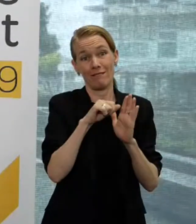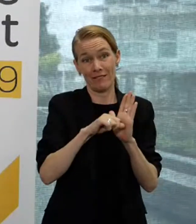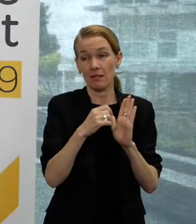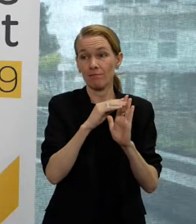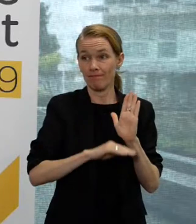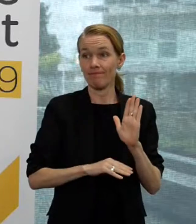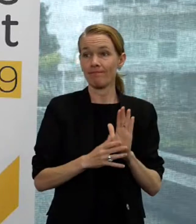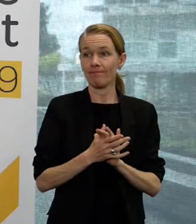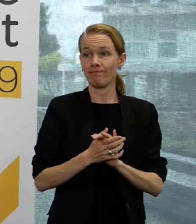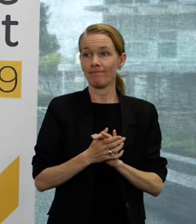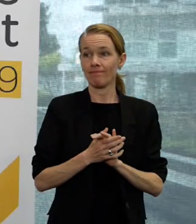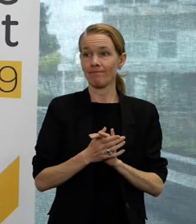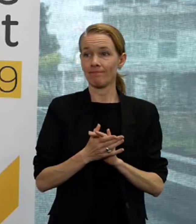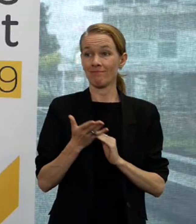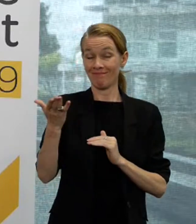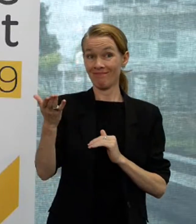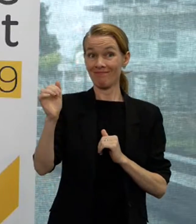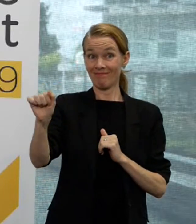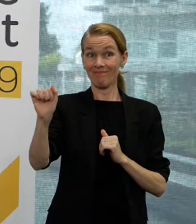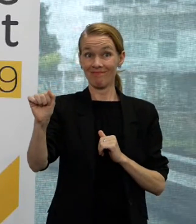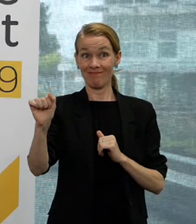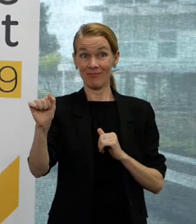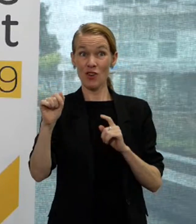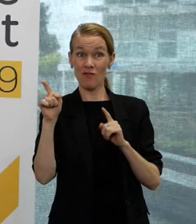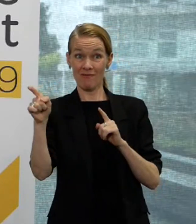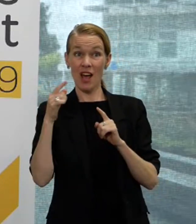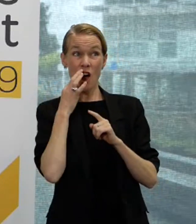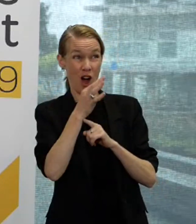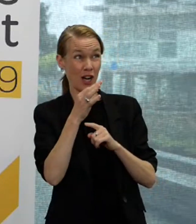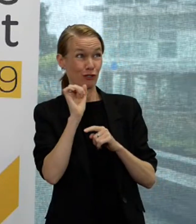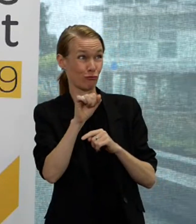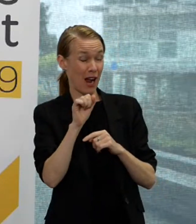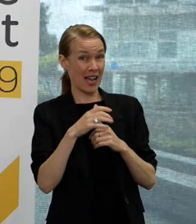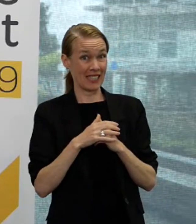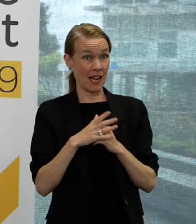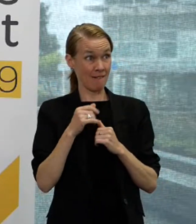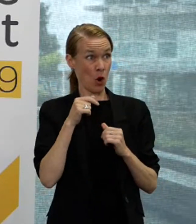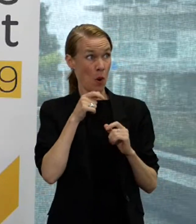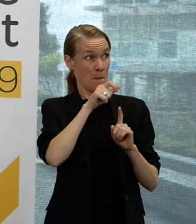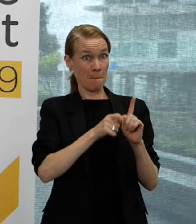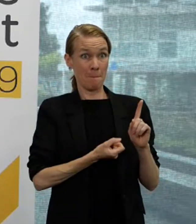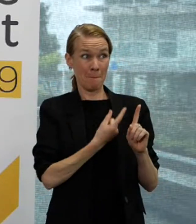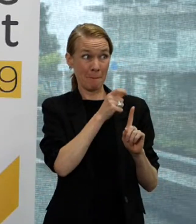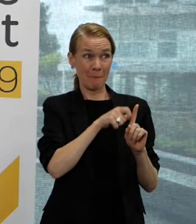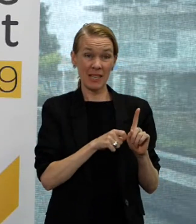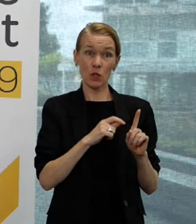the complexion of how you might work with the ports, or any of those types of things moving forward.